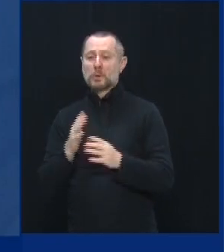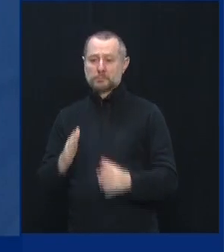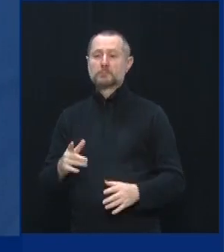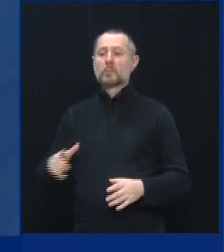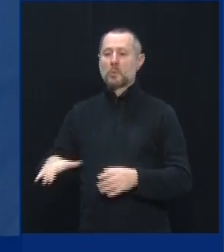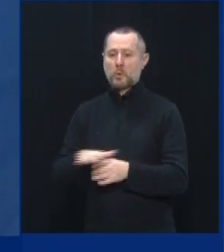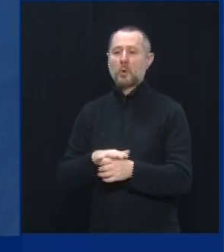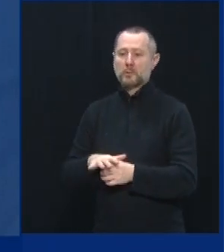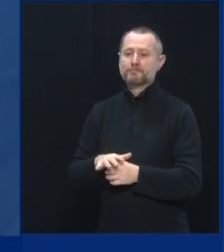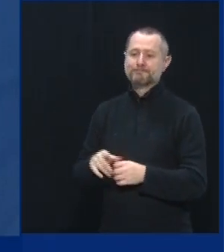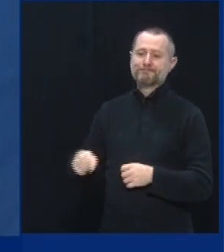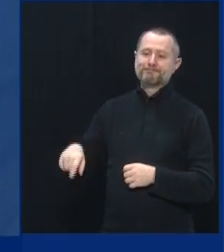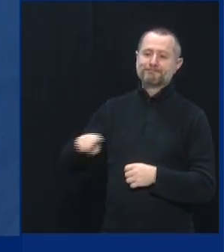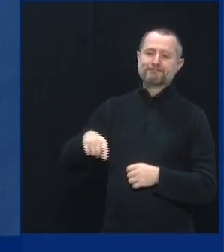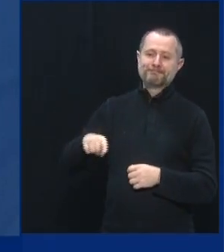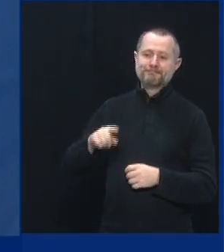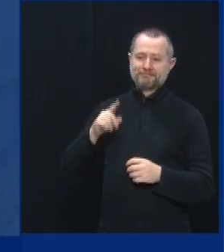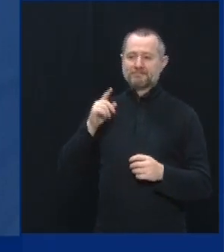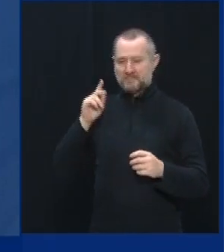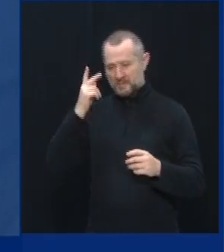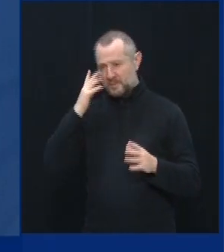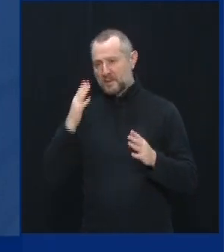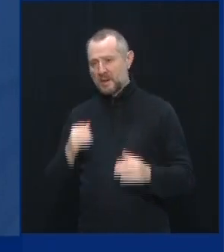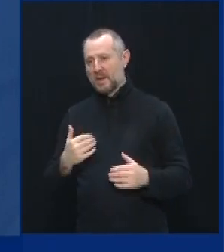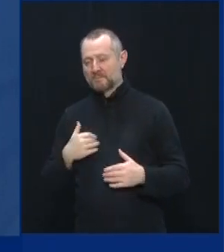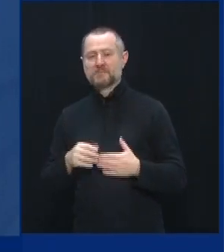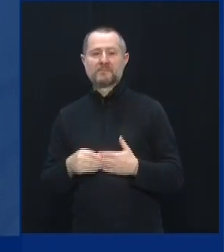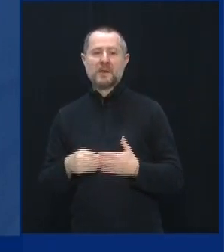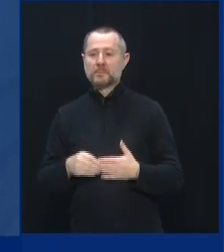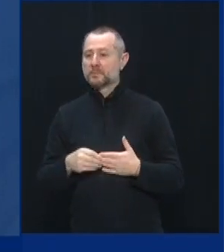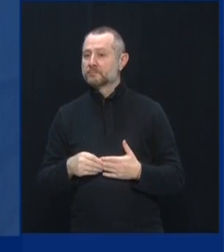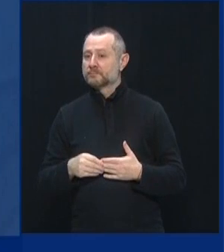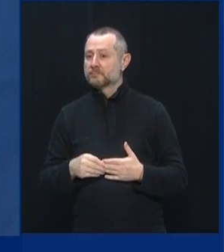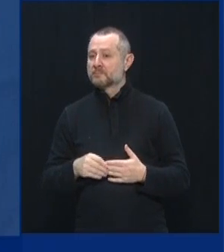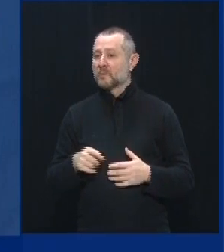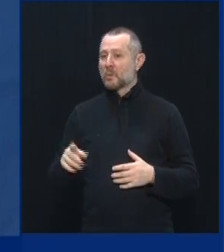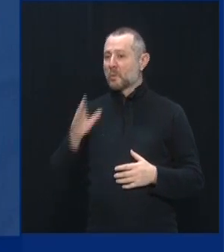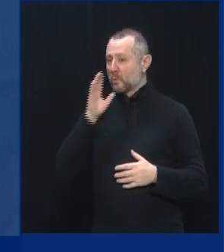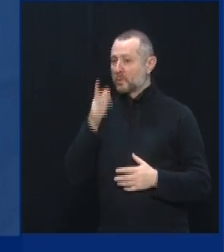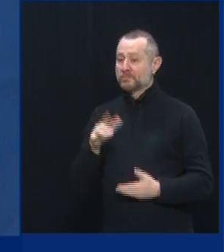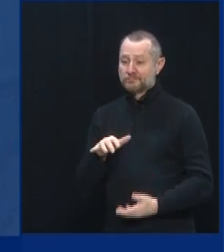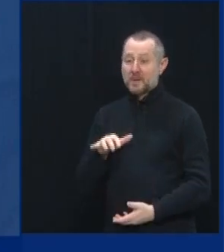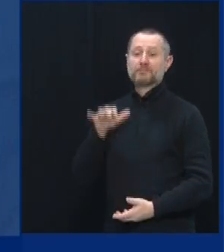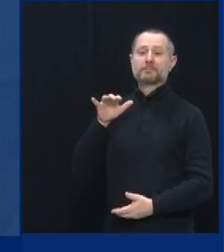DEVELOPMENTALLY DISABLED FACILITIES, OR RESTAURANT WORKERS, THEY HAVE THAT